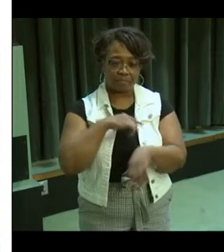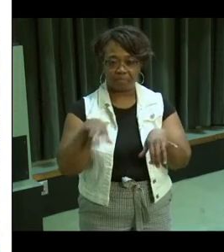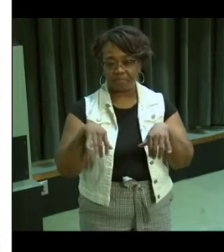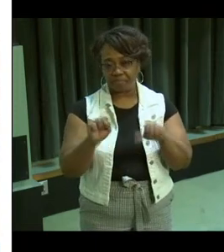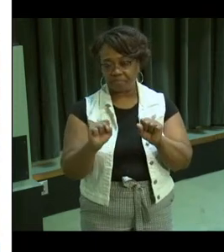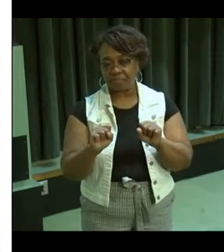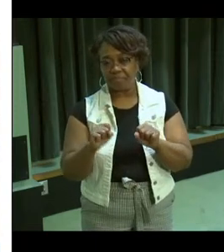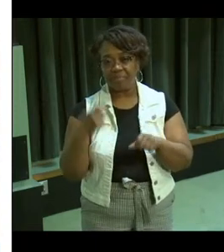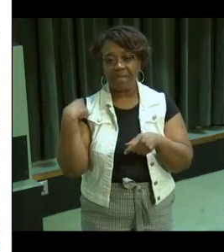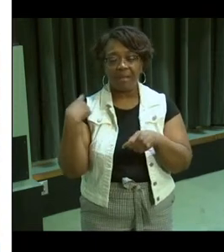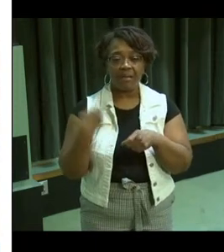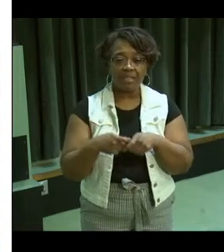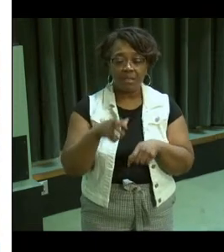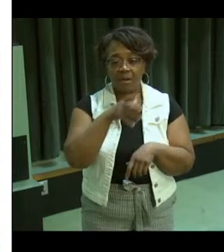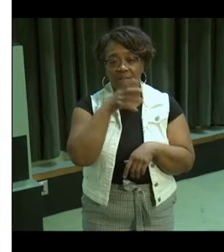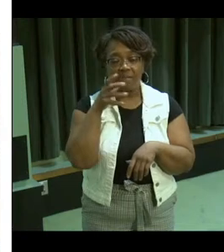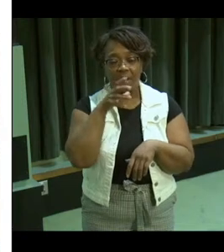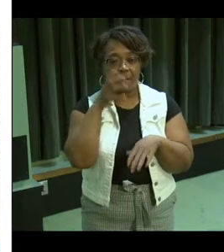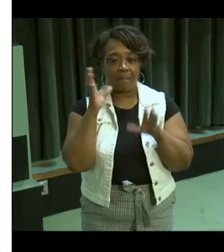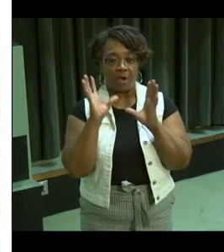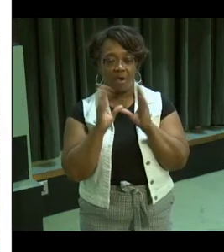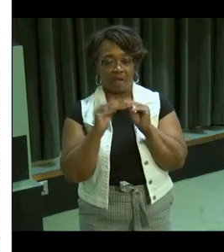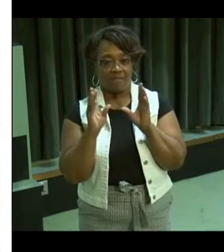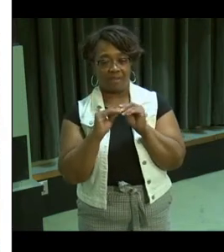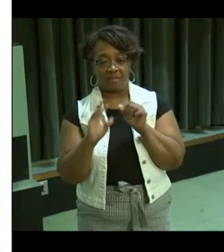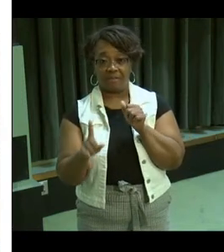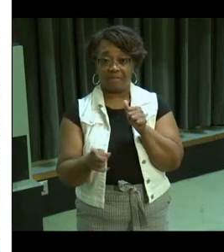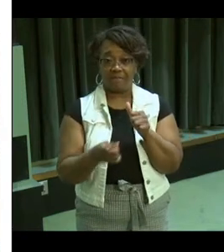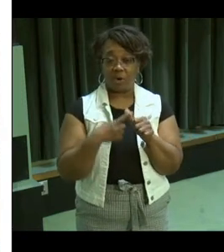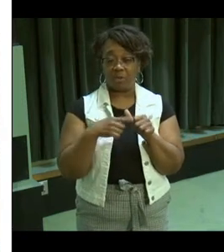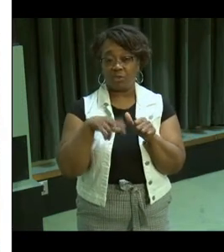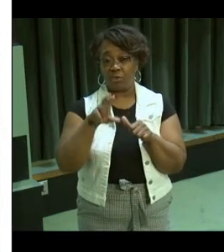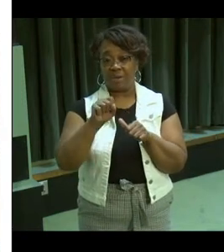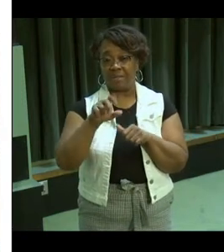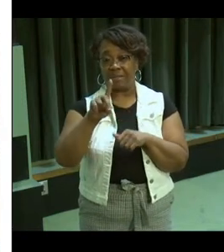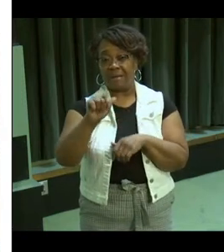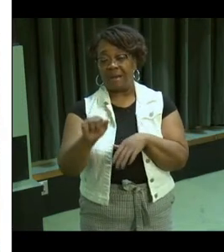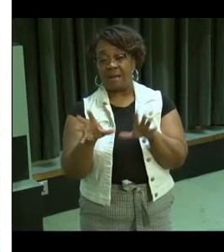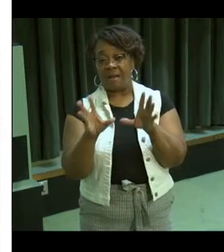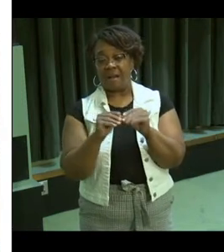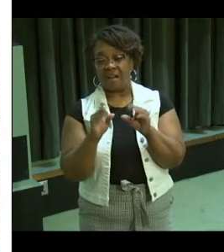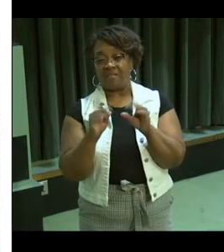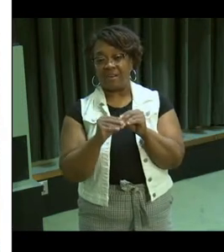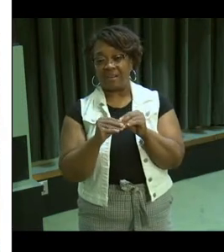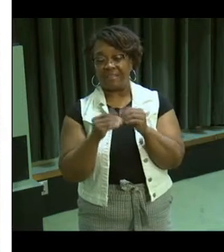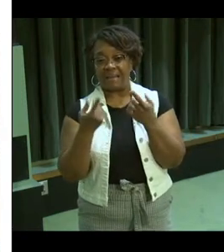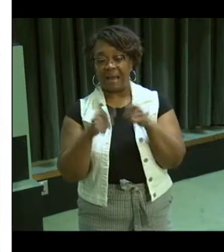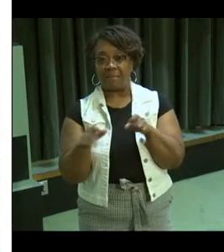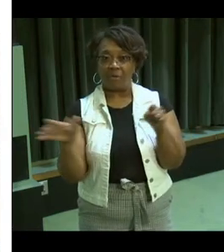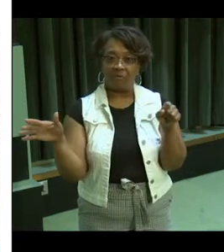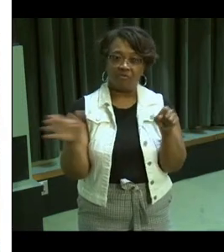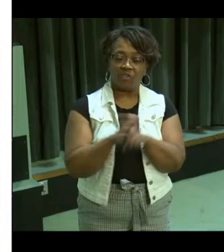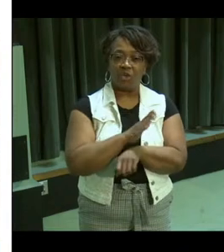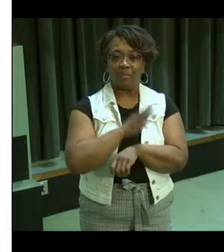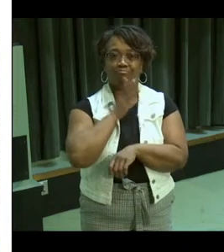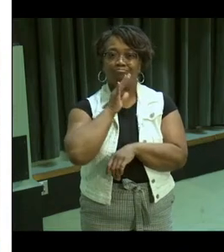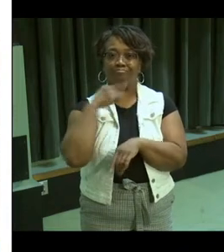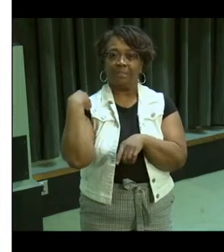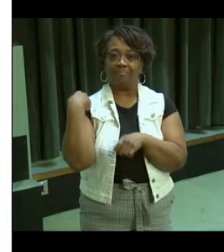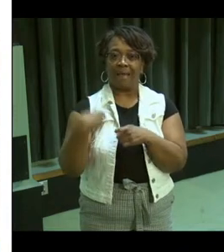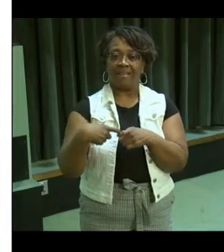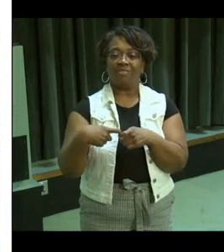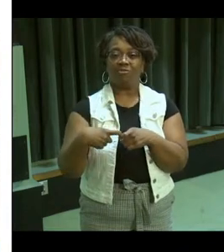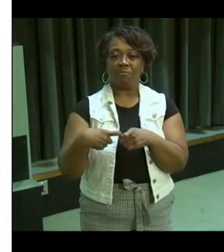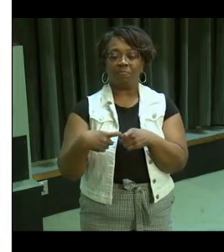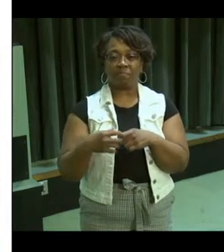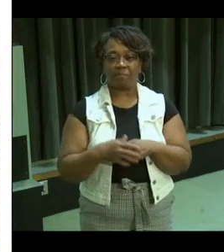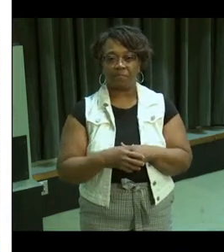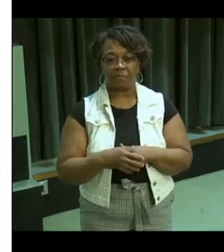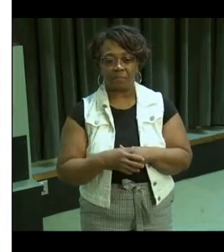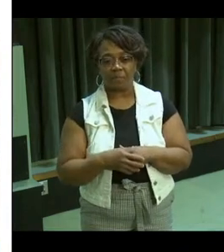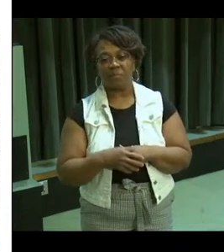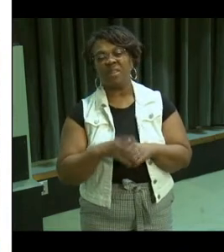farmer Conference was, which is